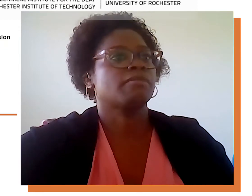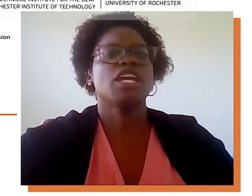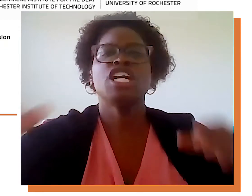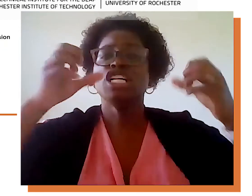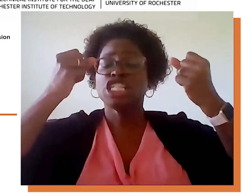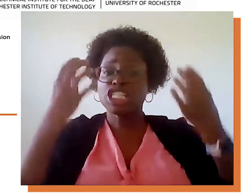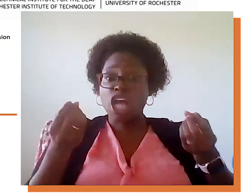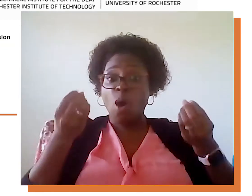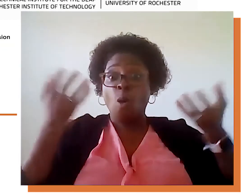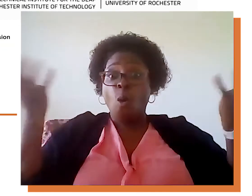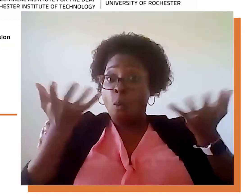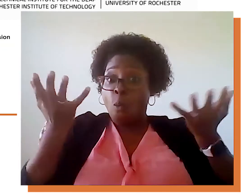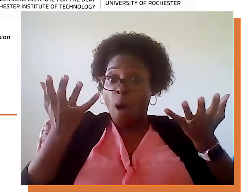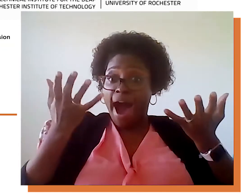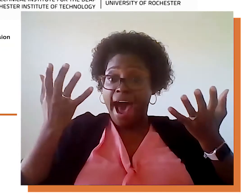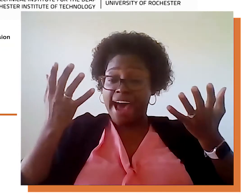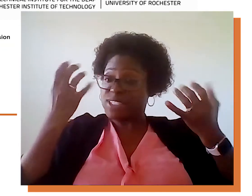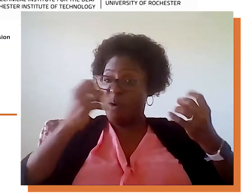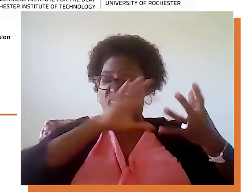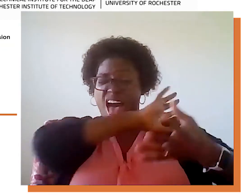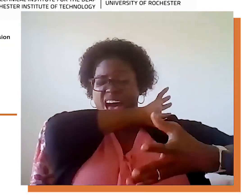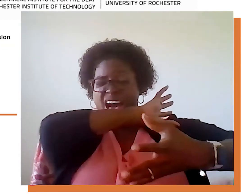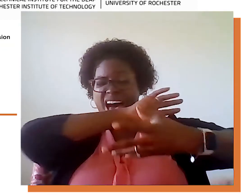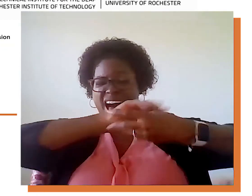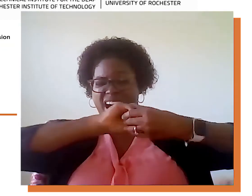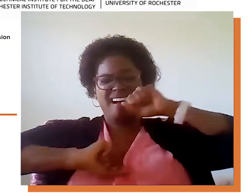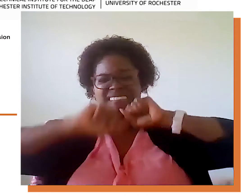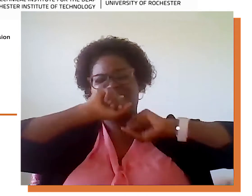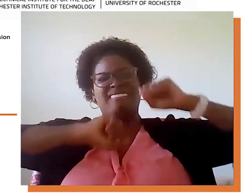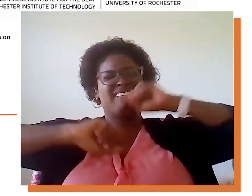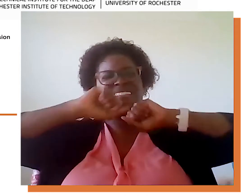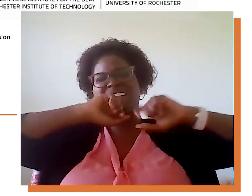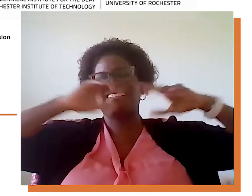So, where does...where has my journey brought me to